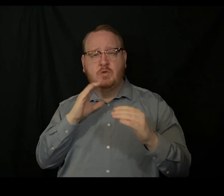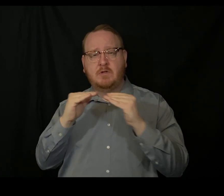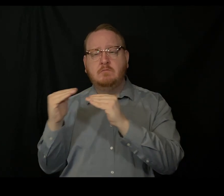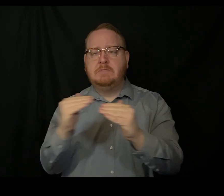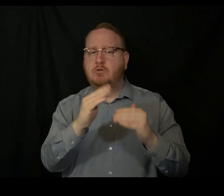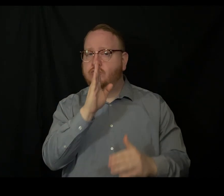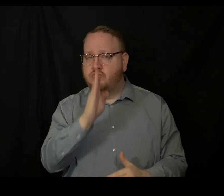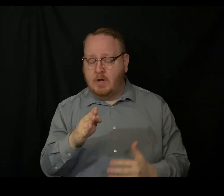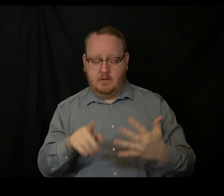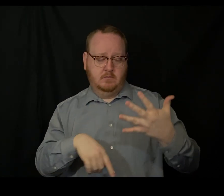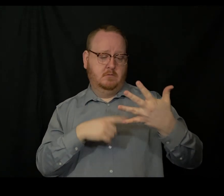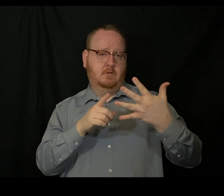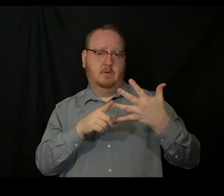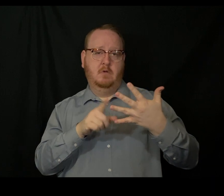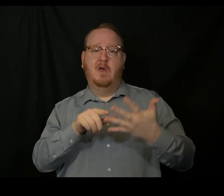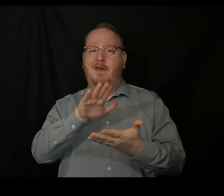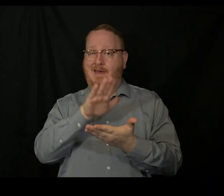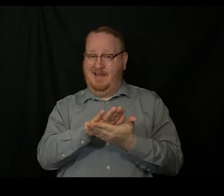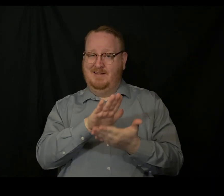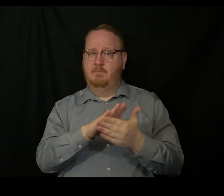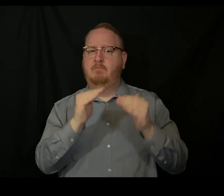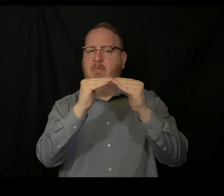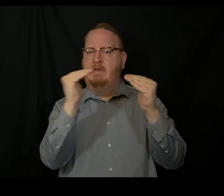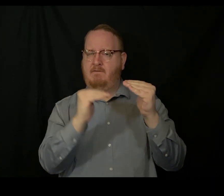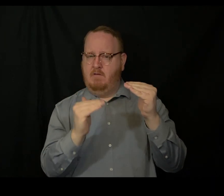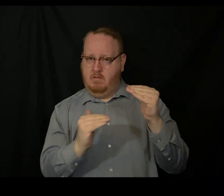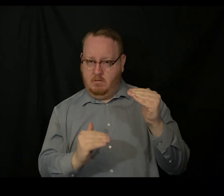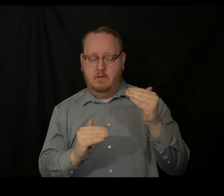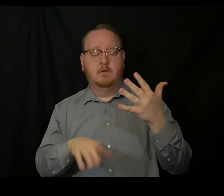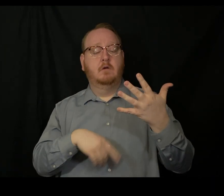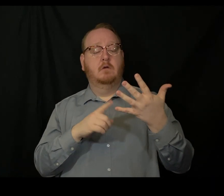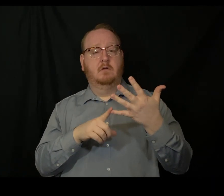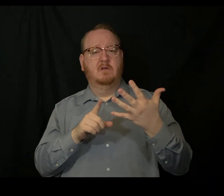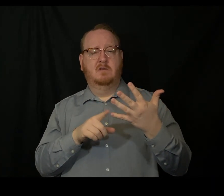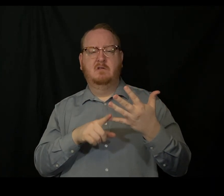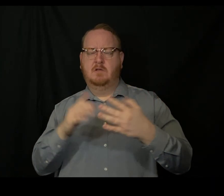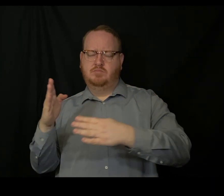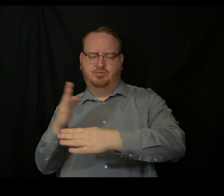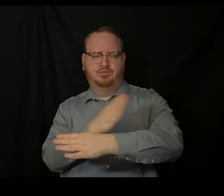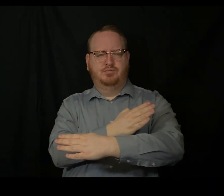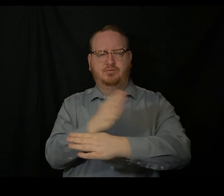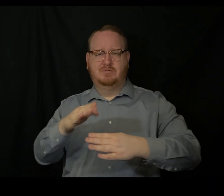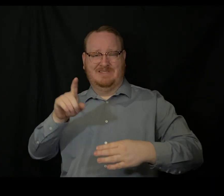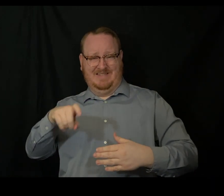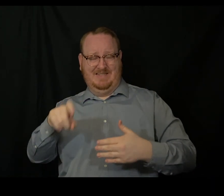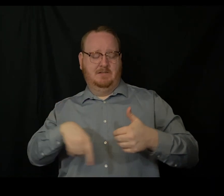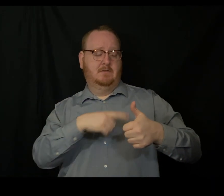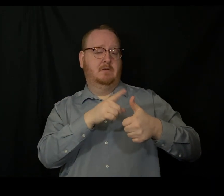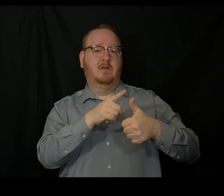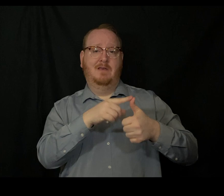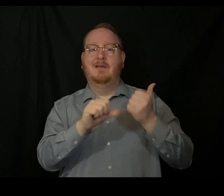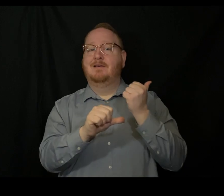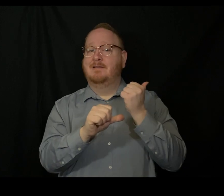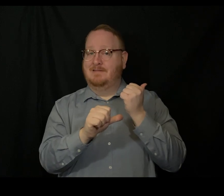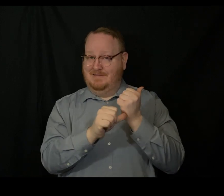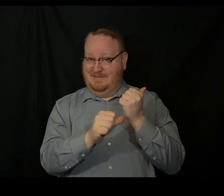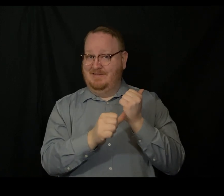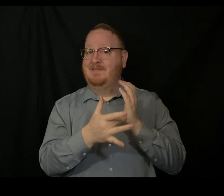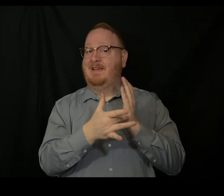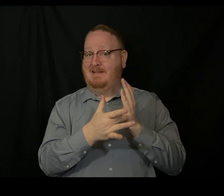academic levels, full range of needs, and assistive technology and devices. By the way, I did that almost from memory, just so